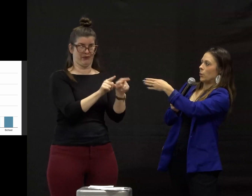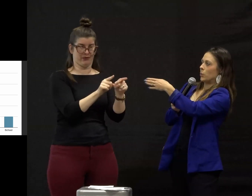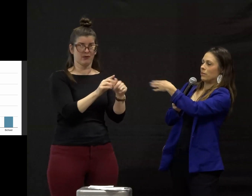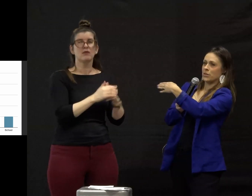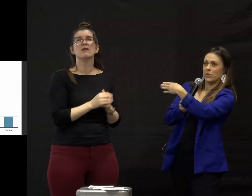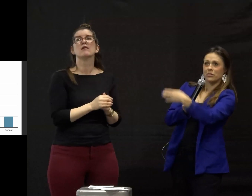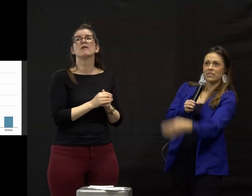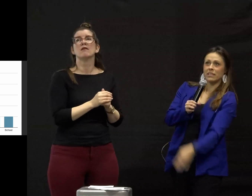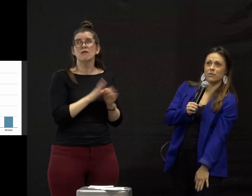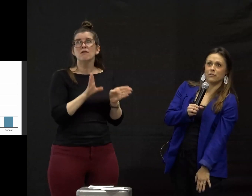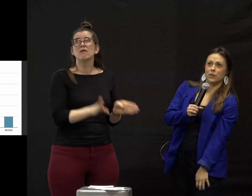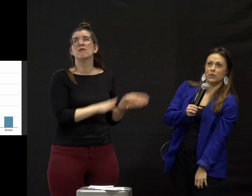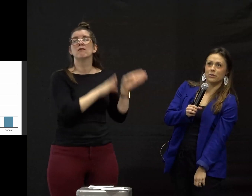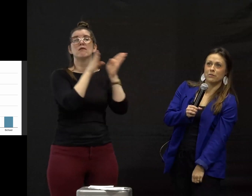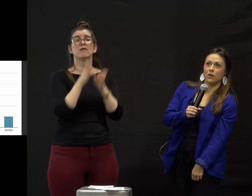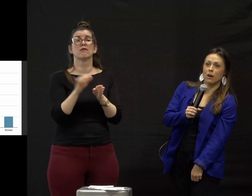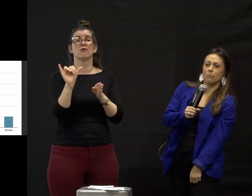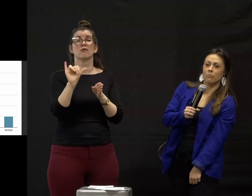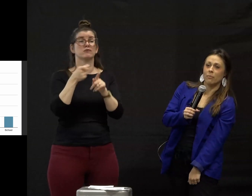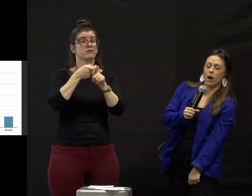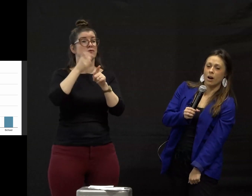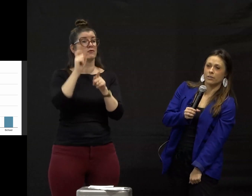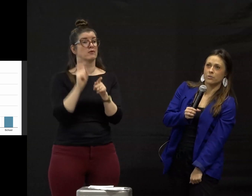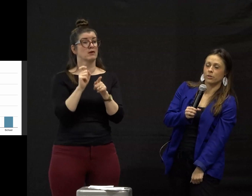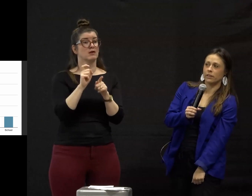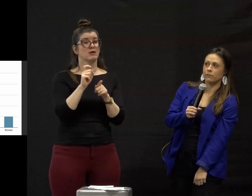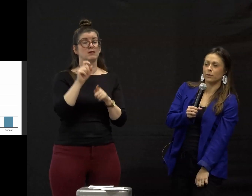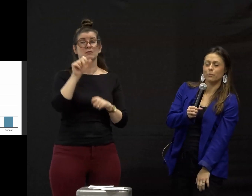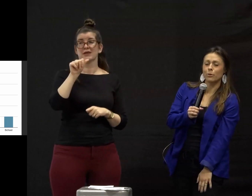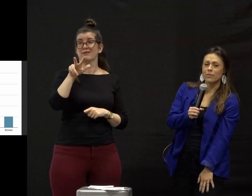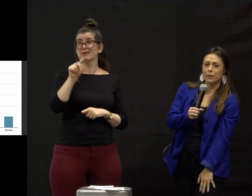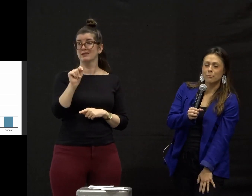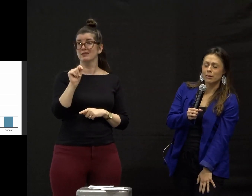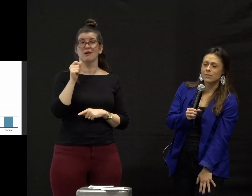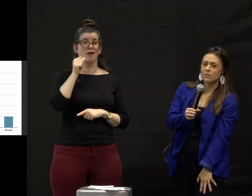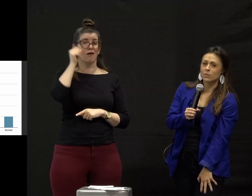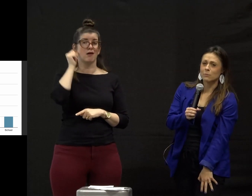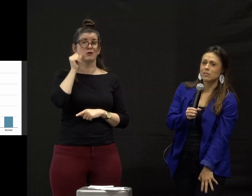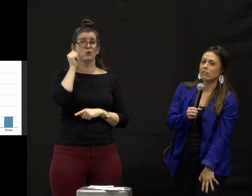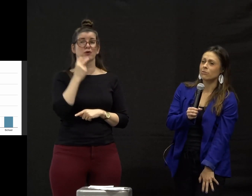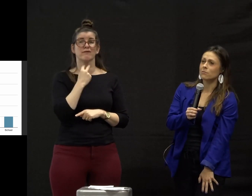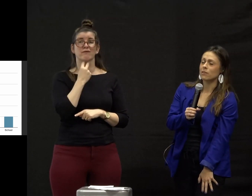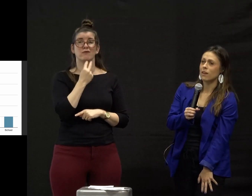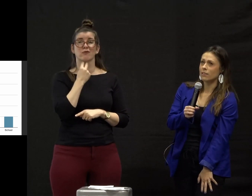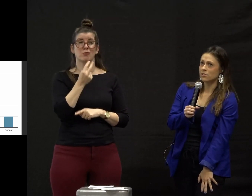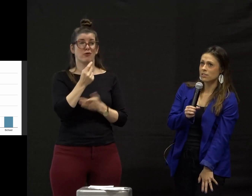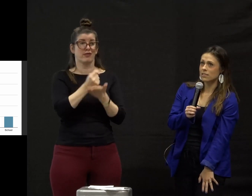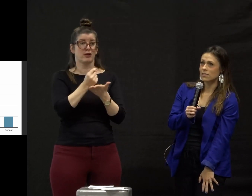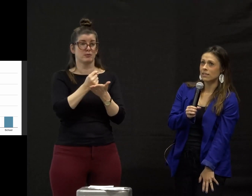We've also received referrals from auditory verbal therapists or speech language pathologists.